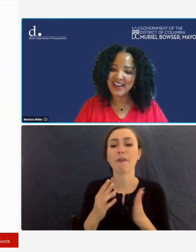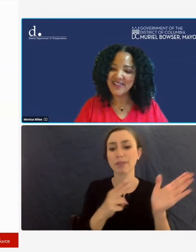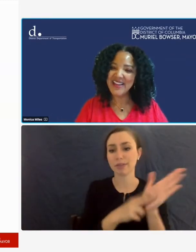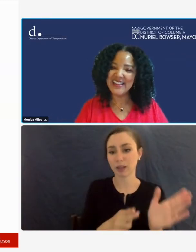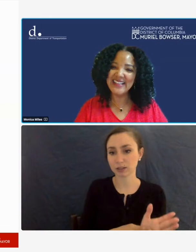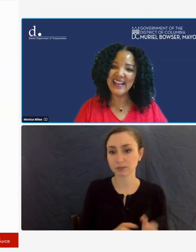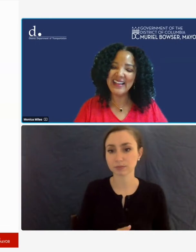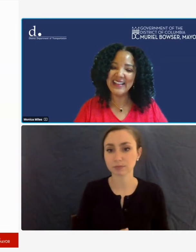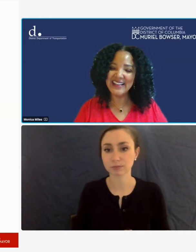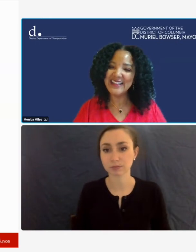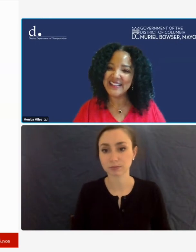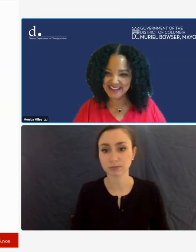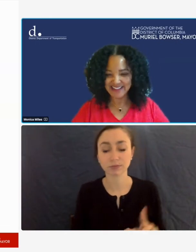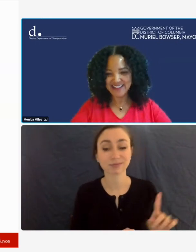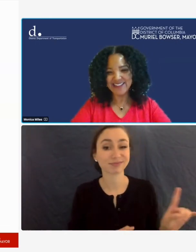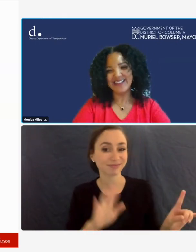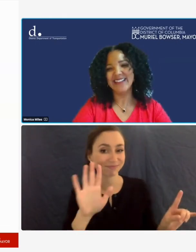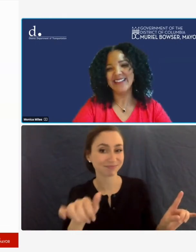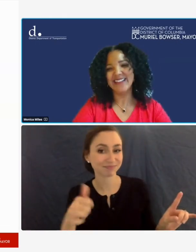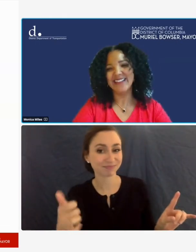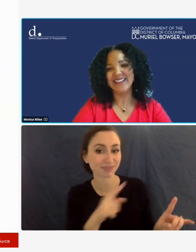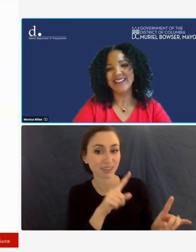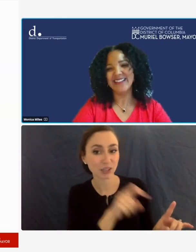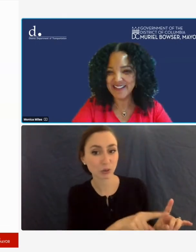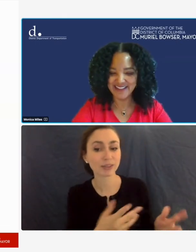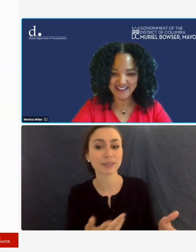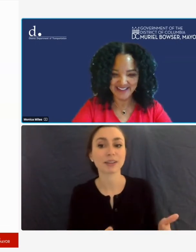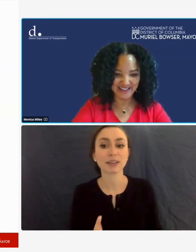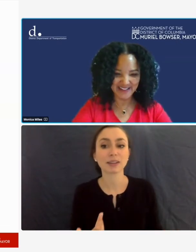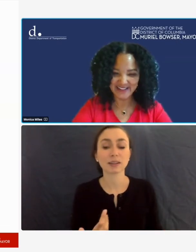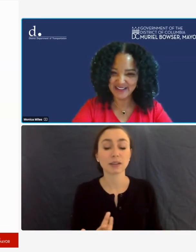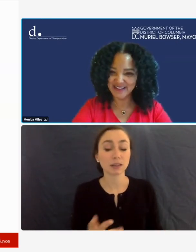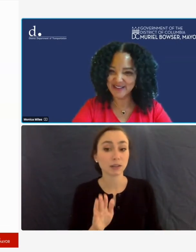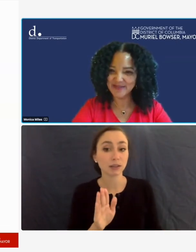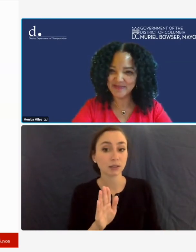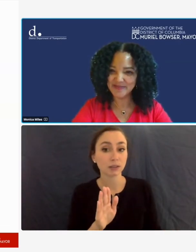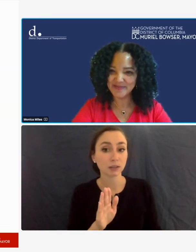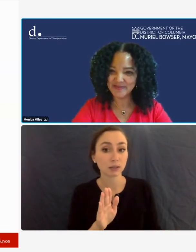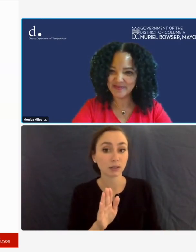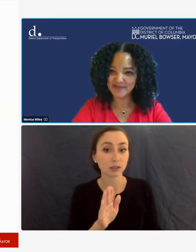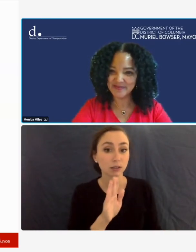question uh here so is your interact rate affected by multiple contracts